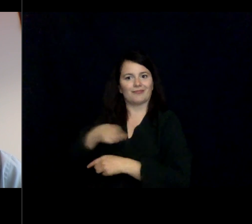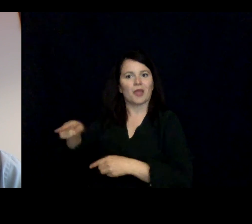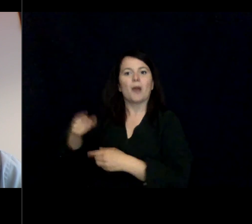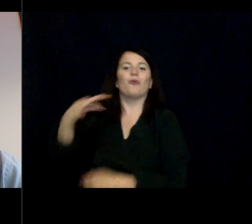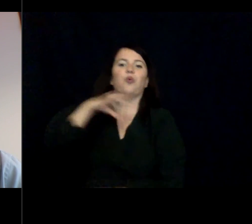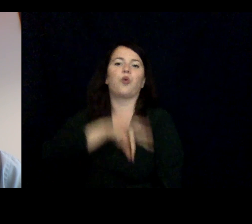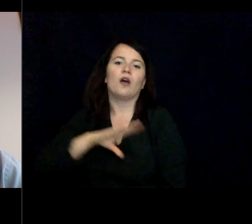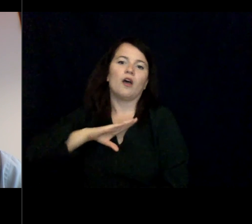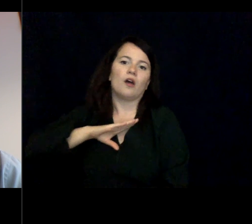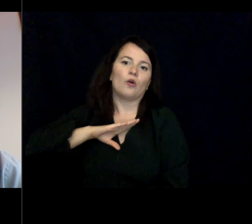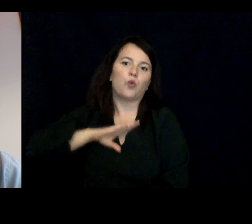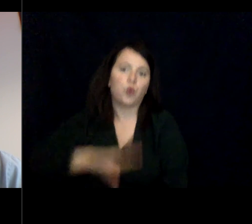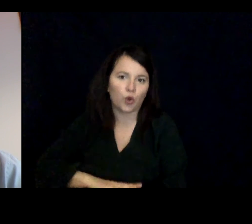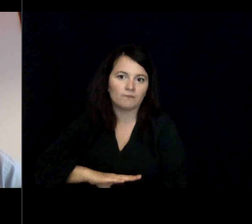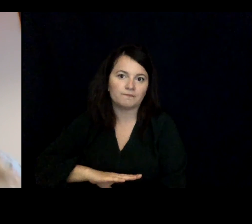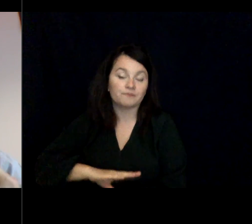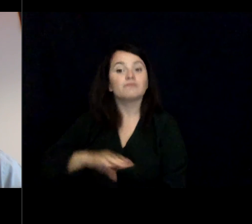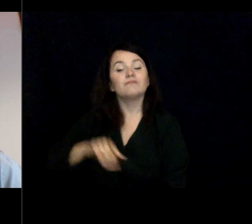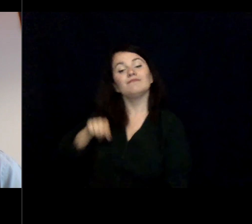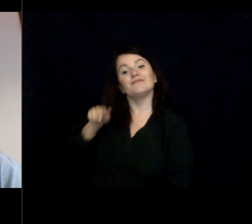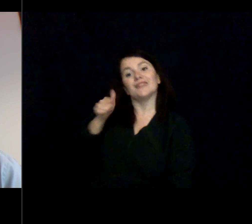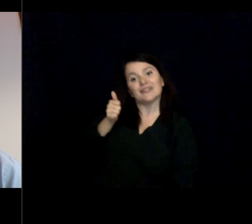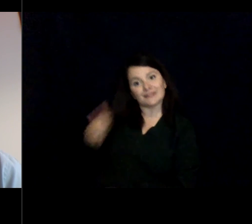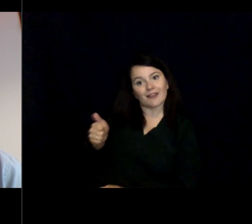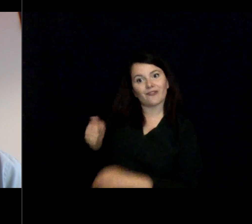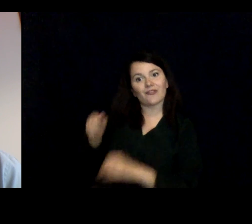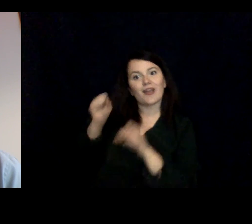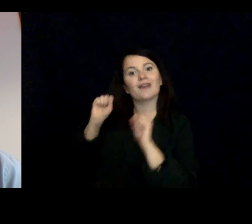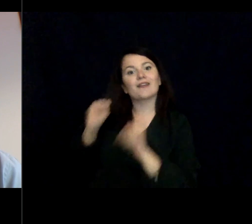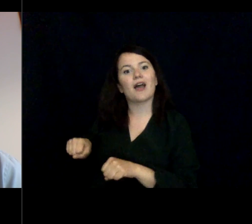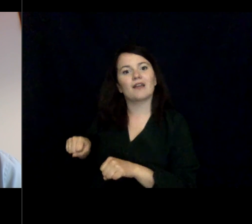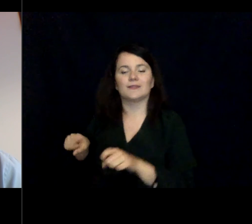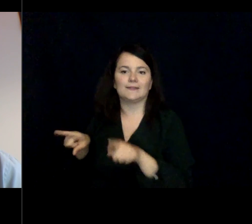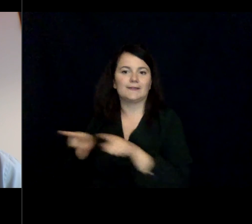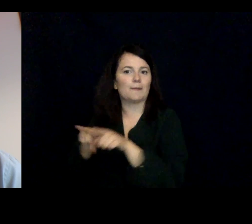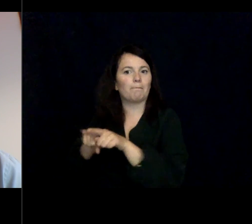in the setup and management of such machinery.